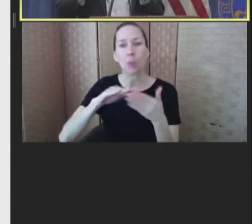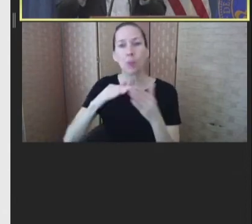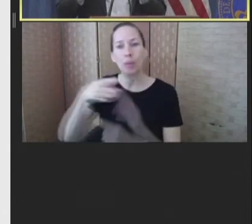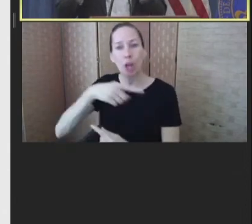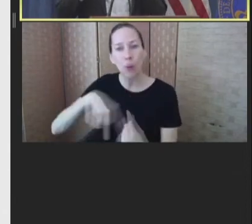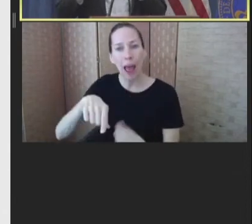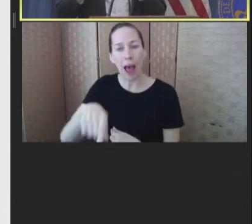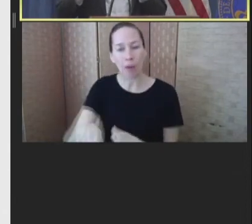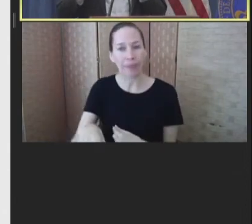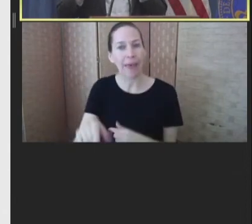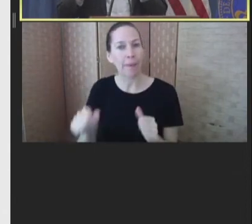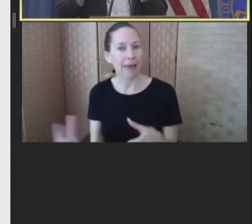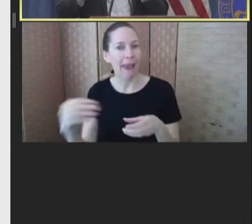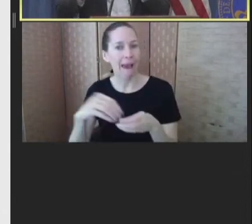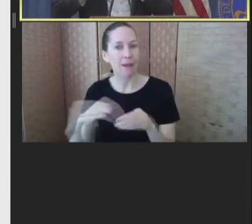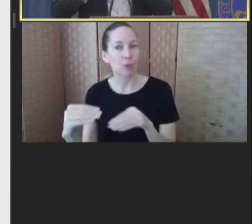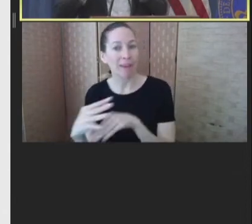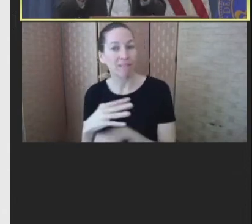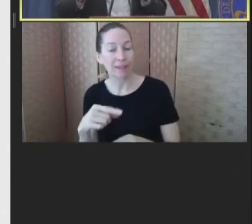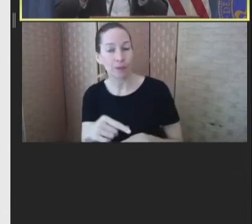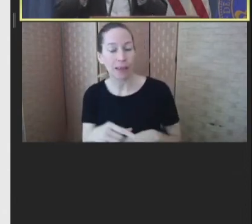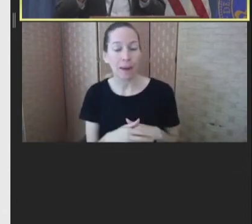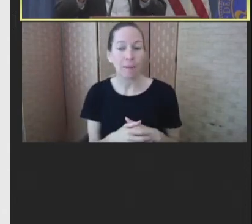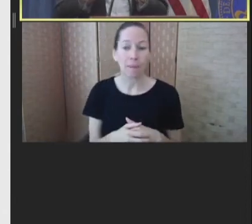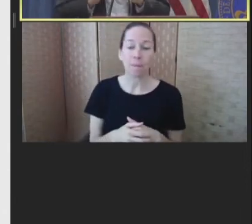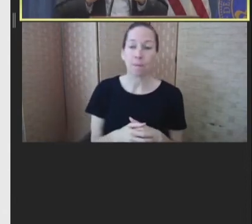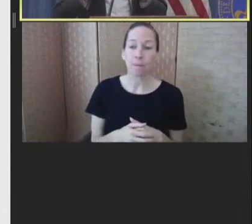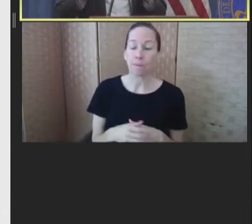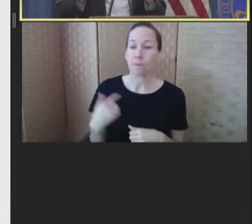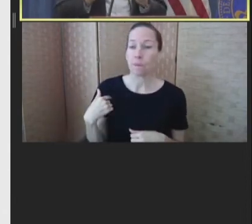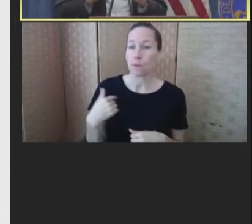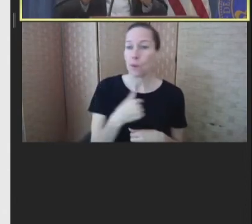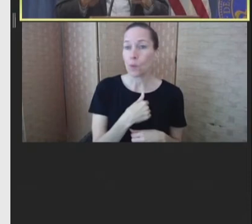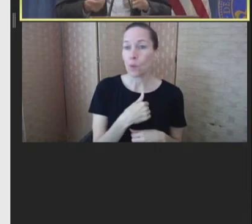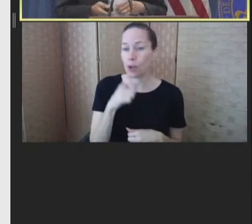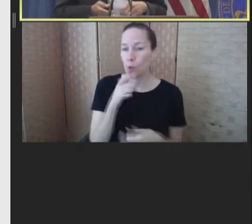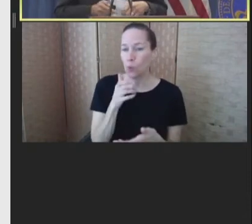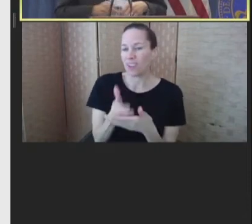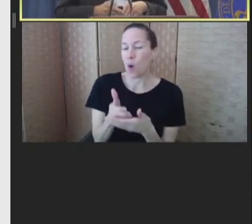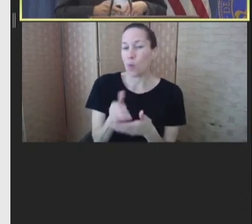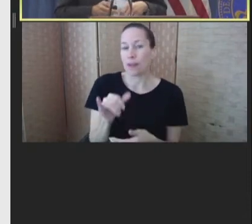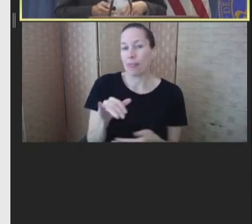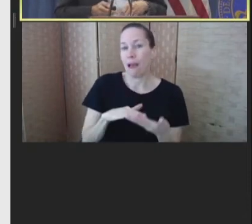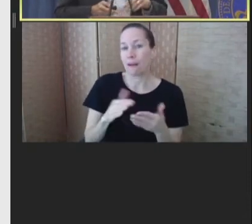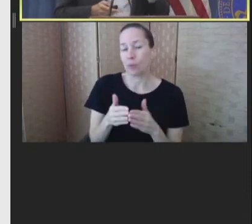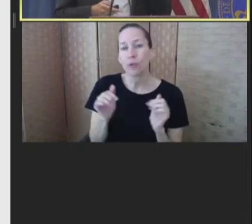opportunity to influence those who are closest to the family in terms of the community. And you see,